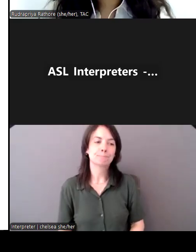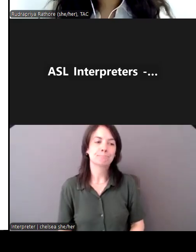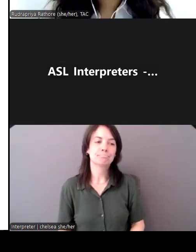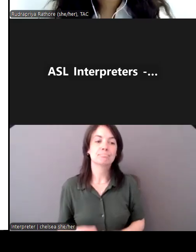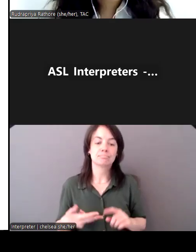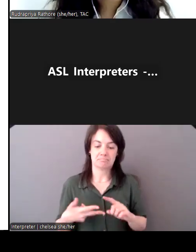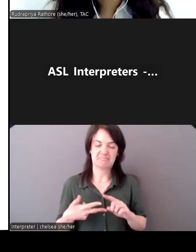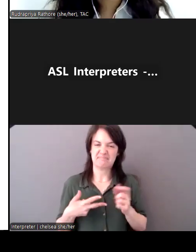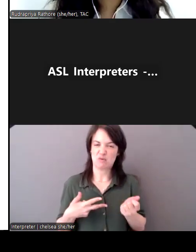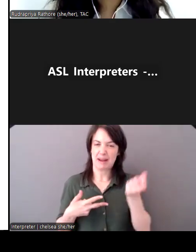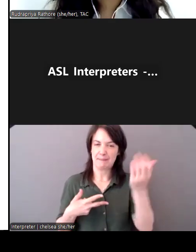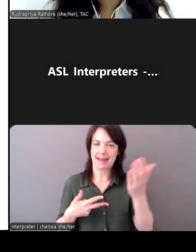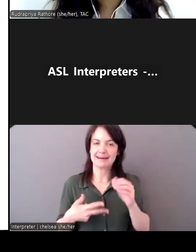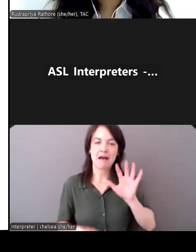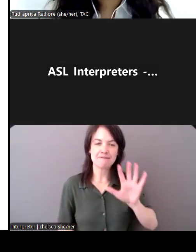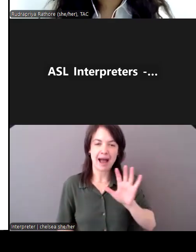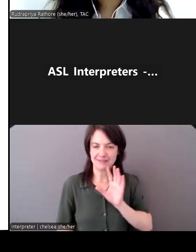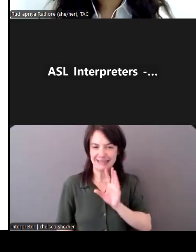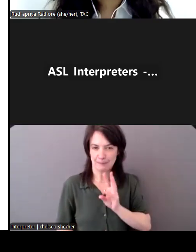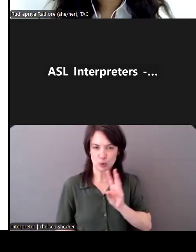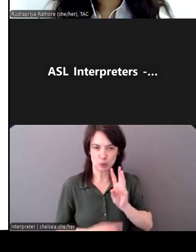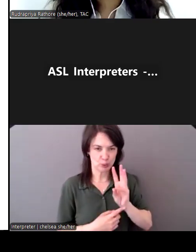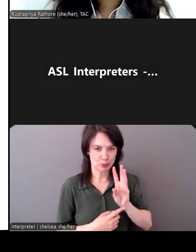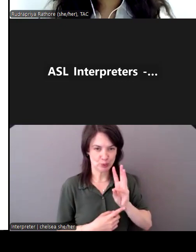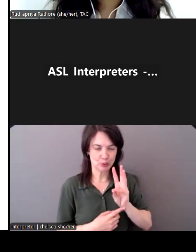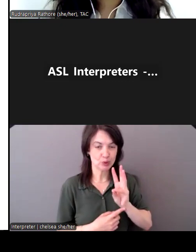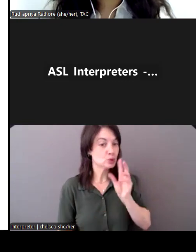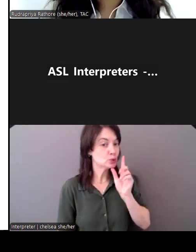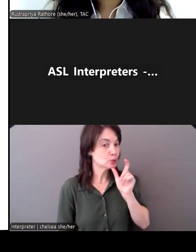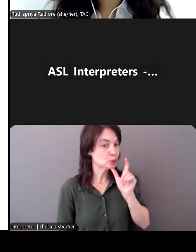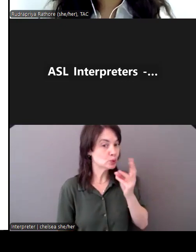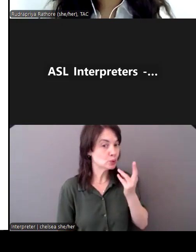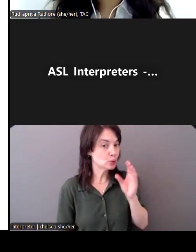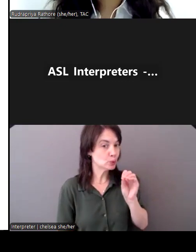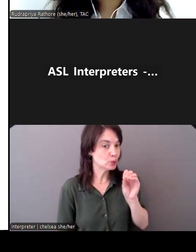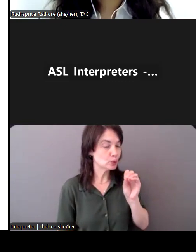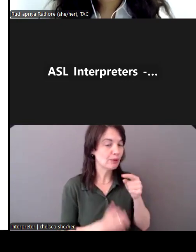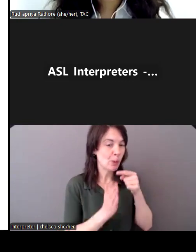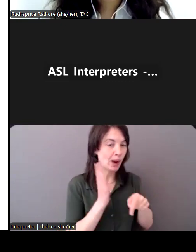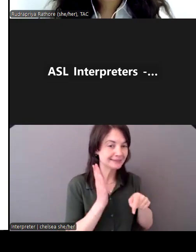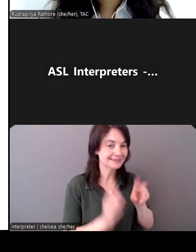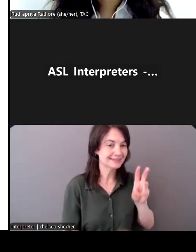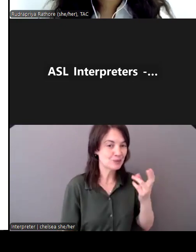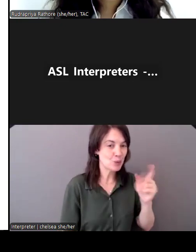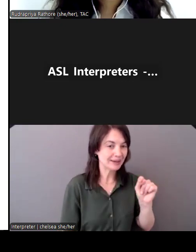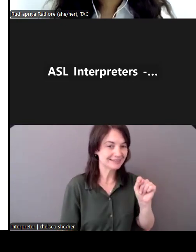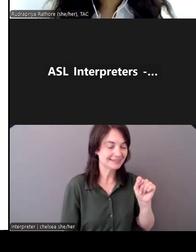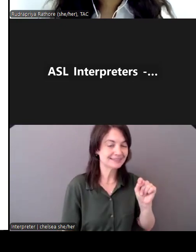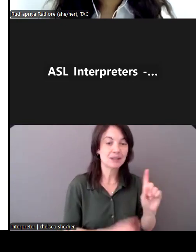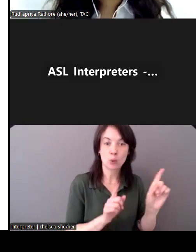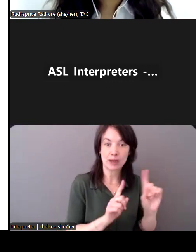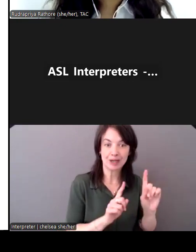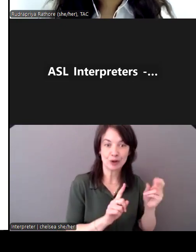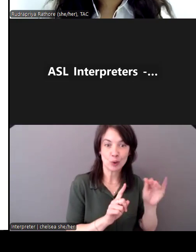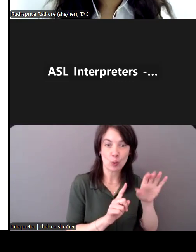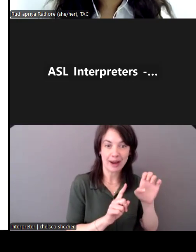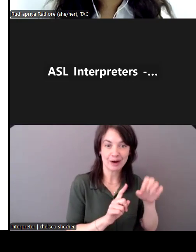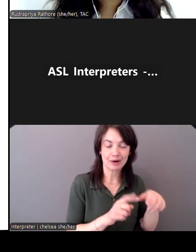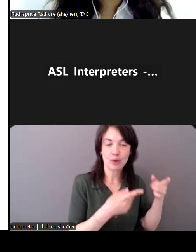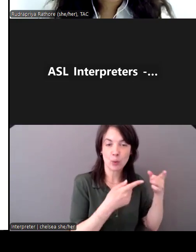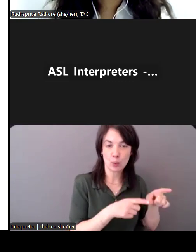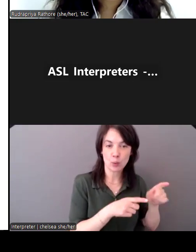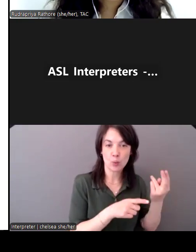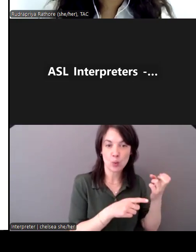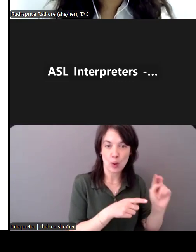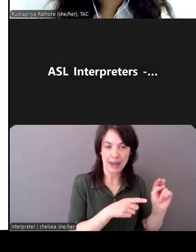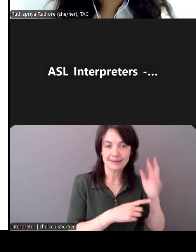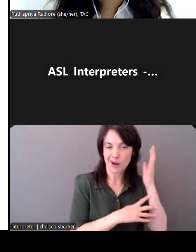this section so who what where when and why um with regards to your project and do not list any